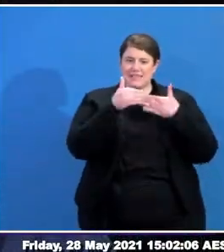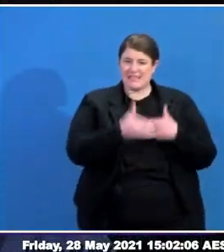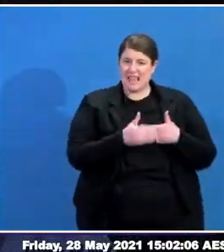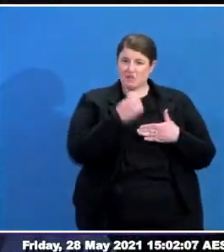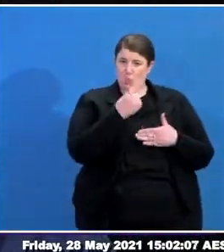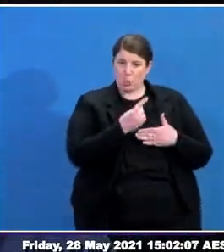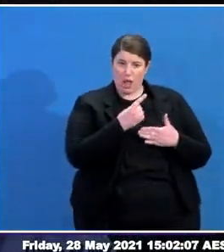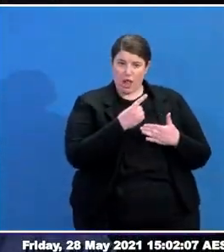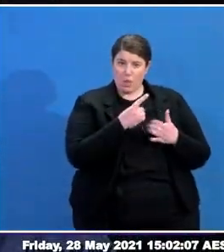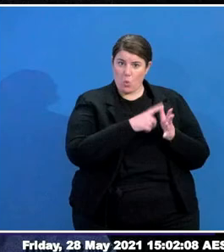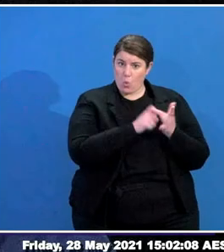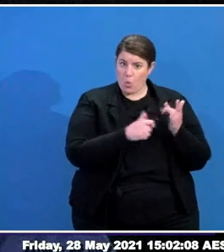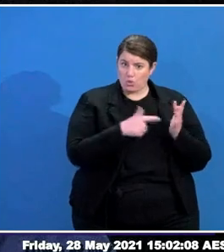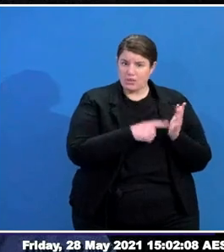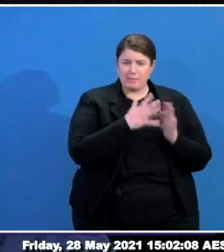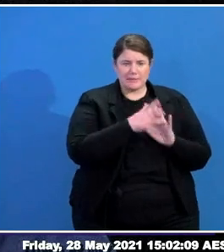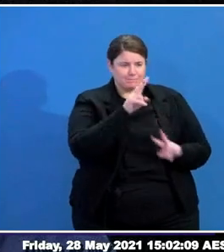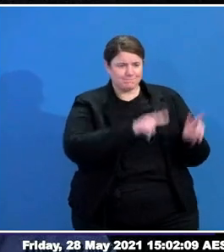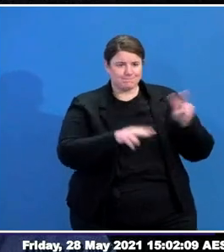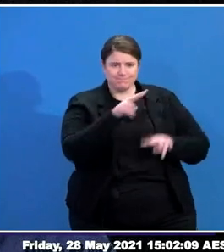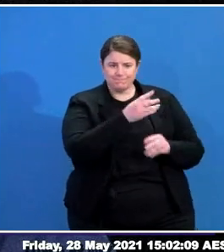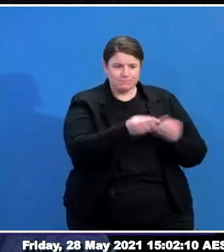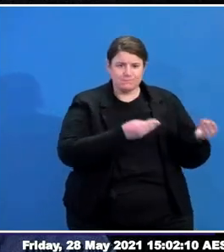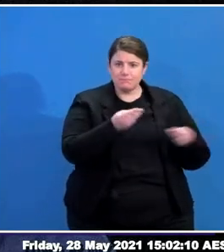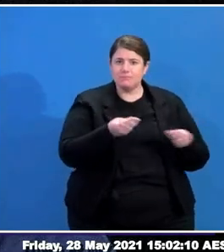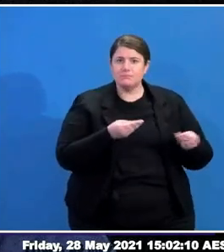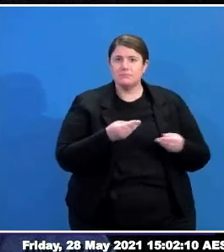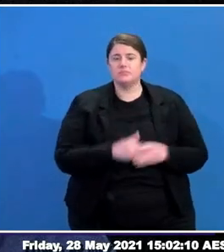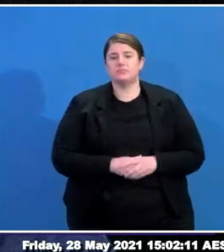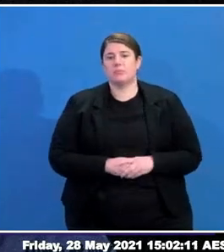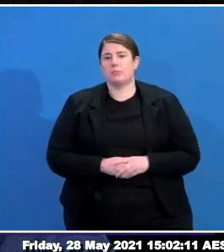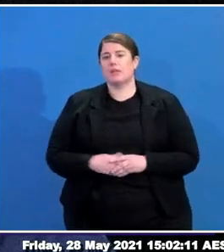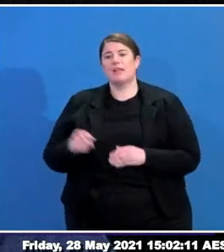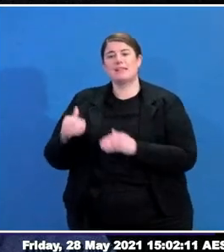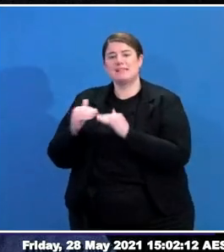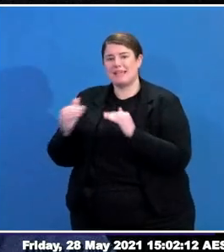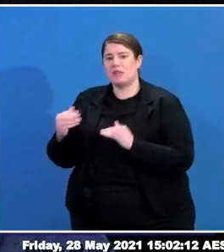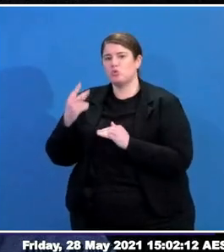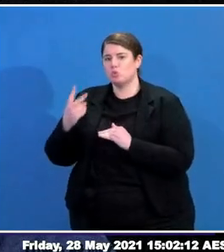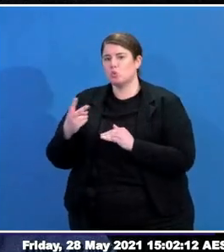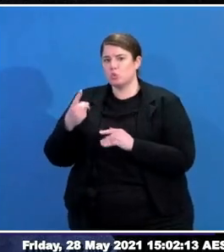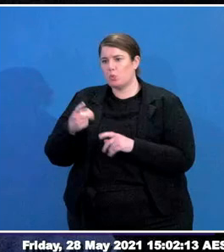It is the stage two audit that does the site visits and samples participants, et cetera.